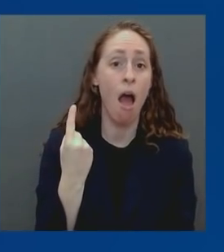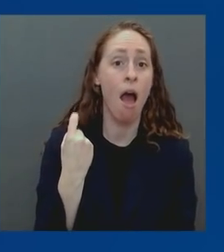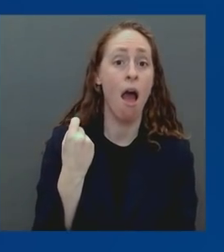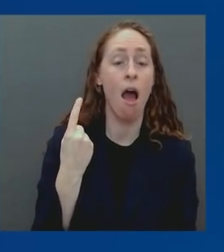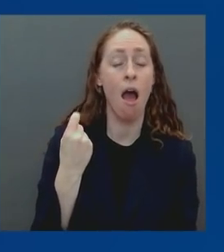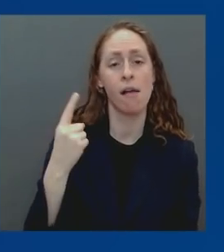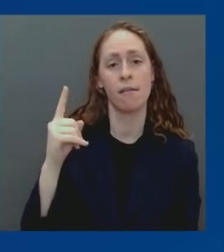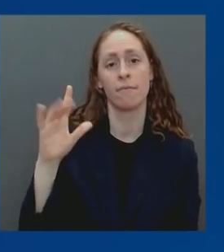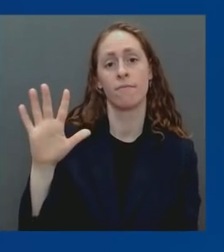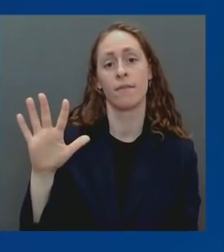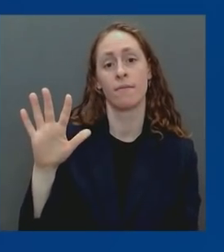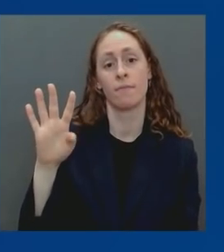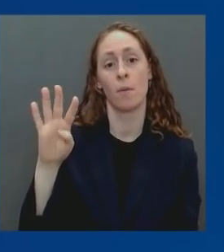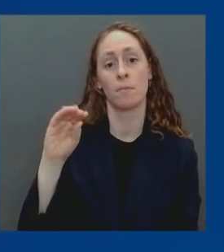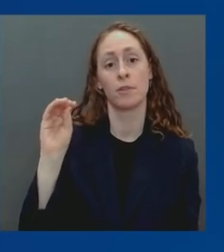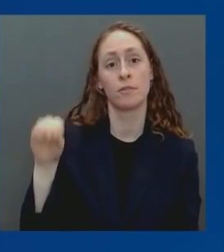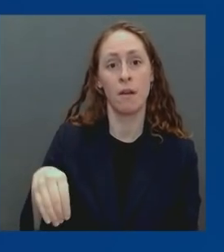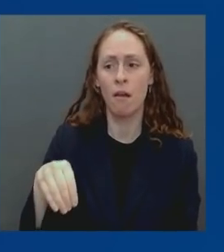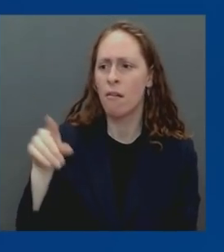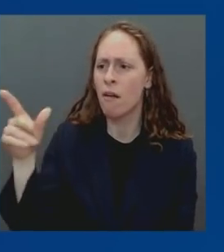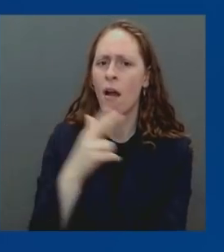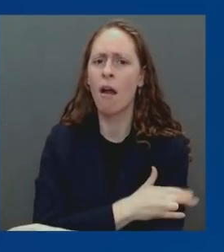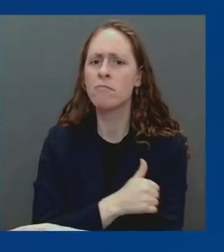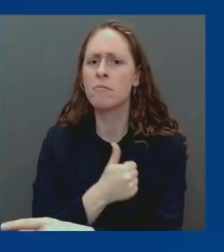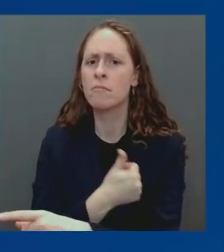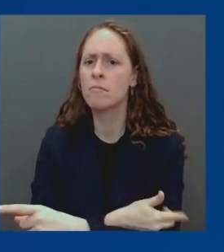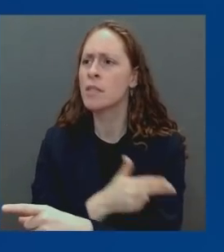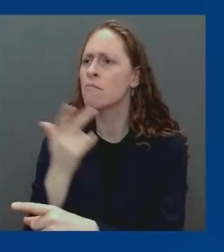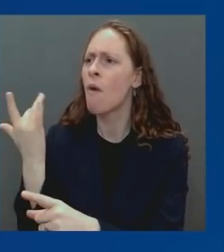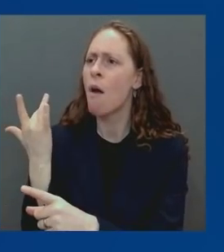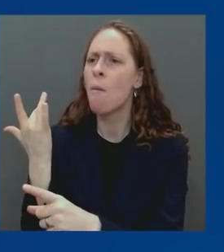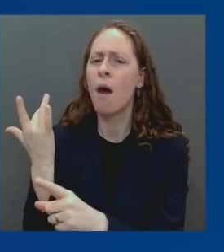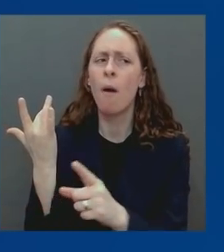In stark contrast, now let's look at those who have been boosted -- on the bottom.